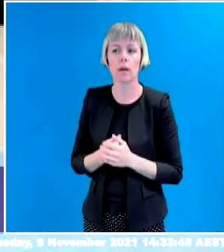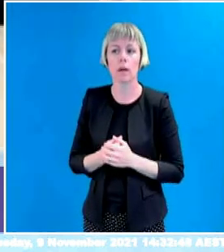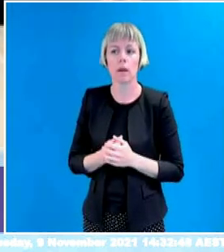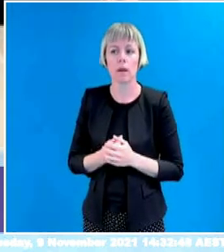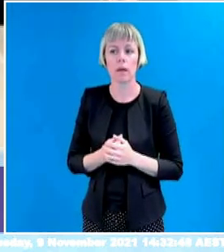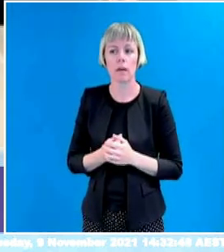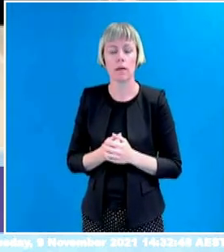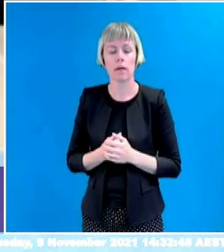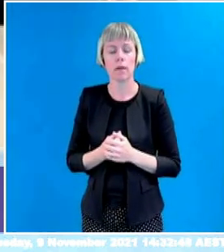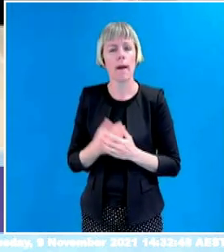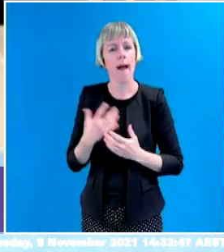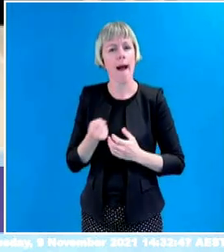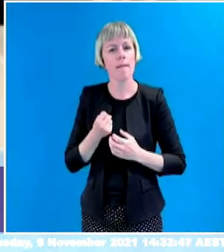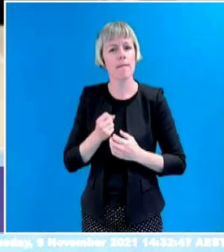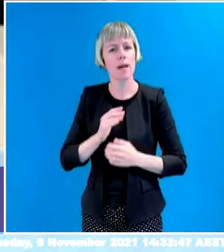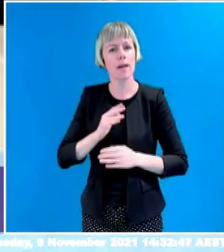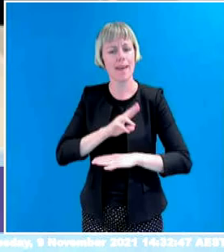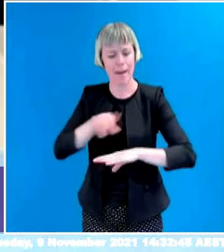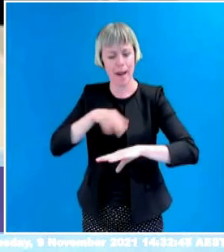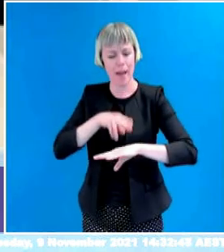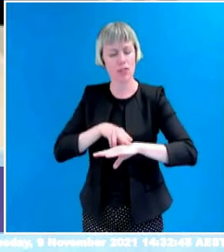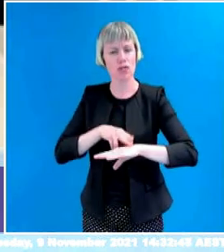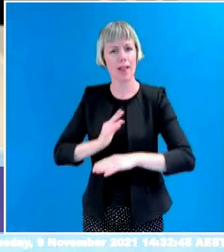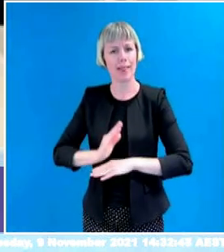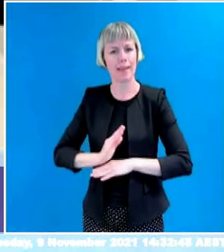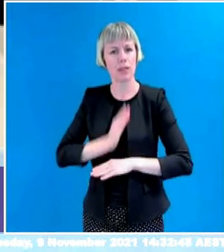referred to earlier, which again we will provide a copy if it's not available